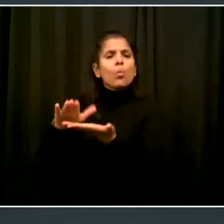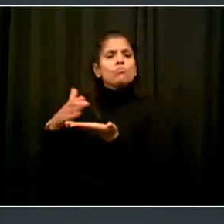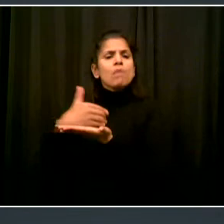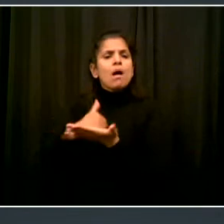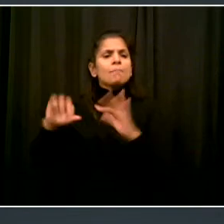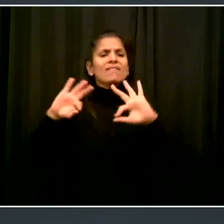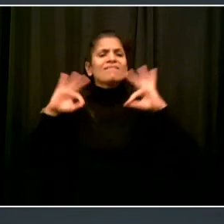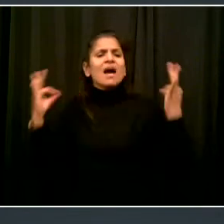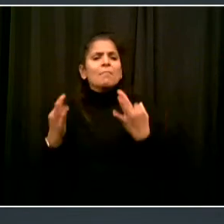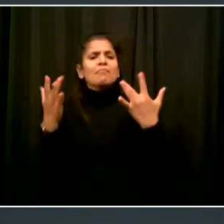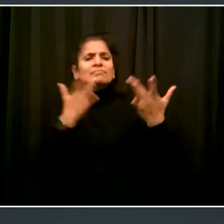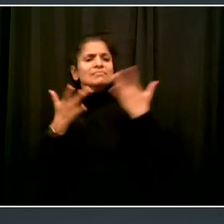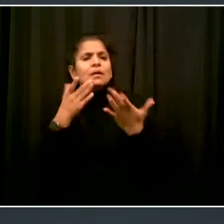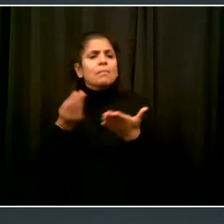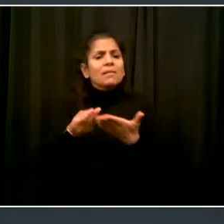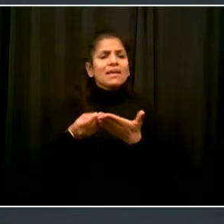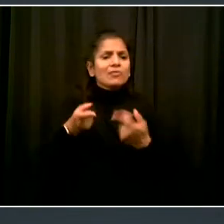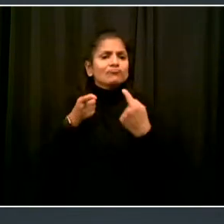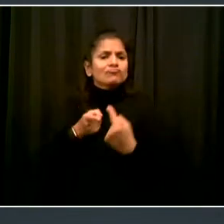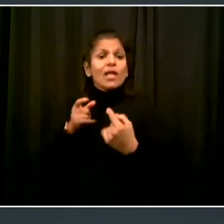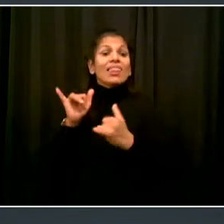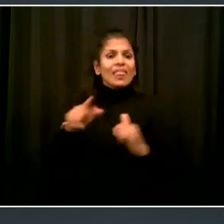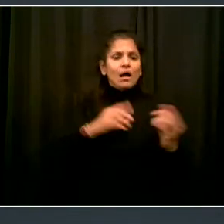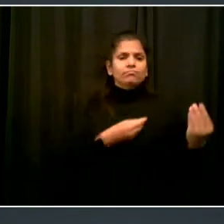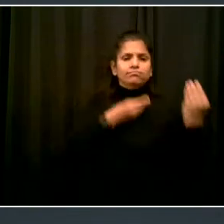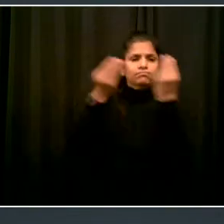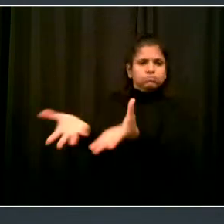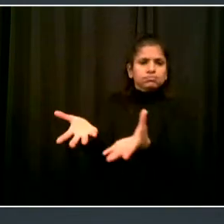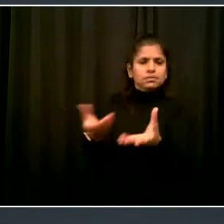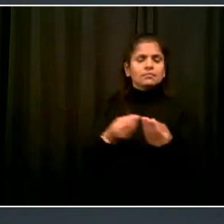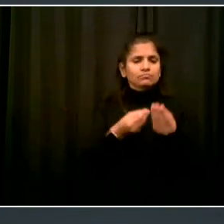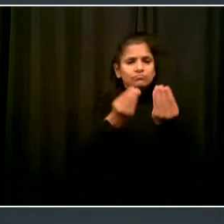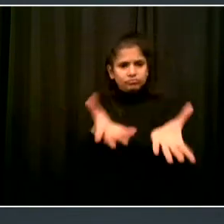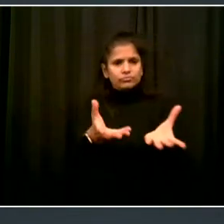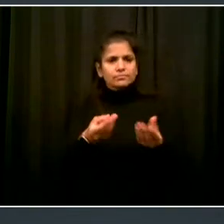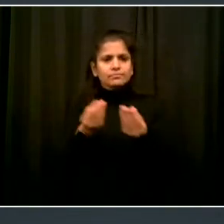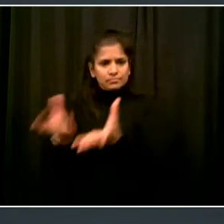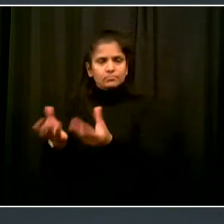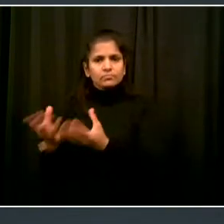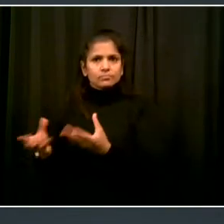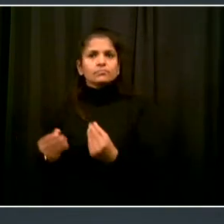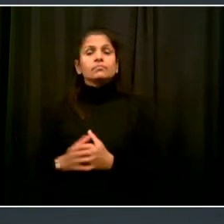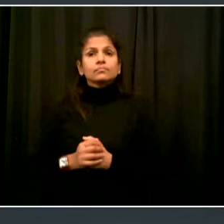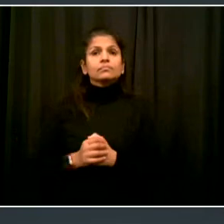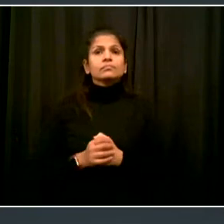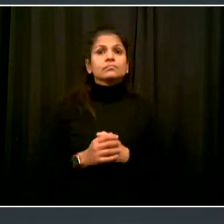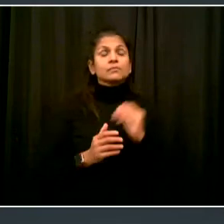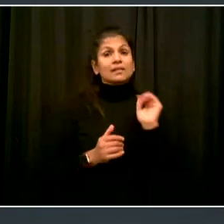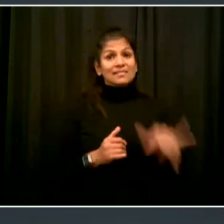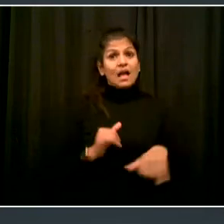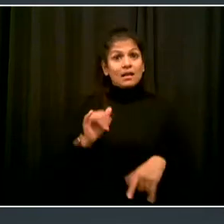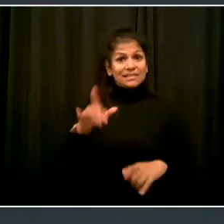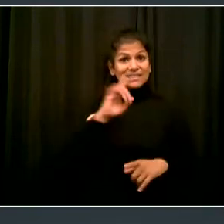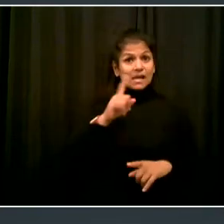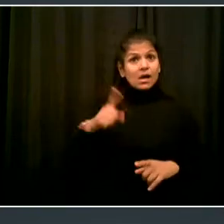BAND.